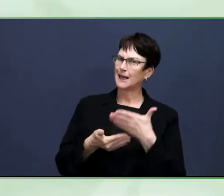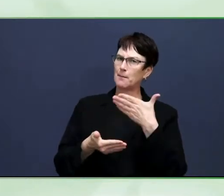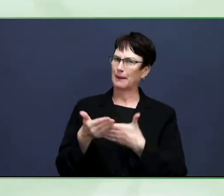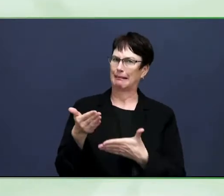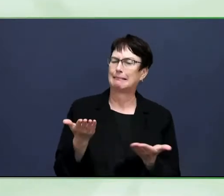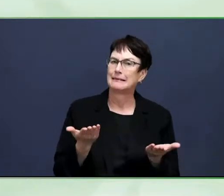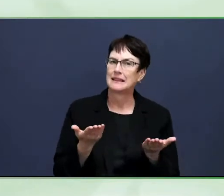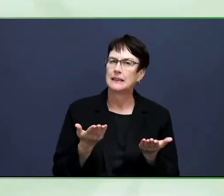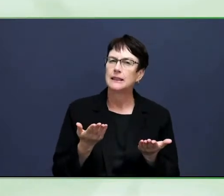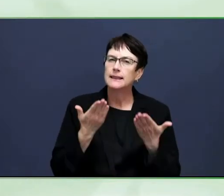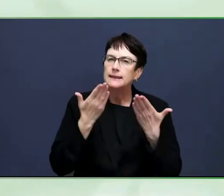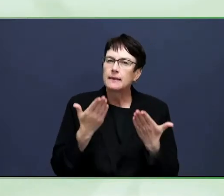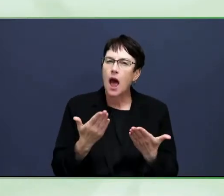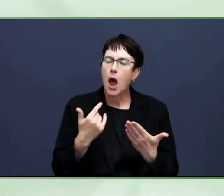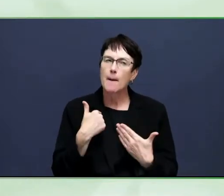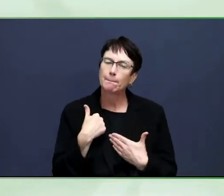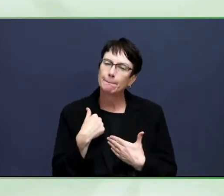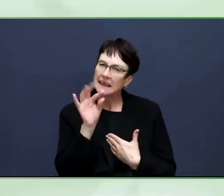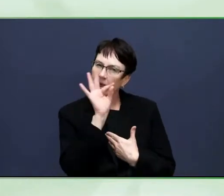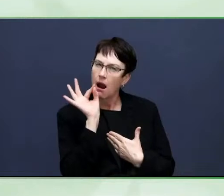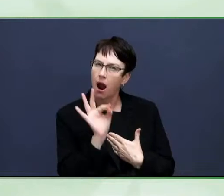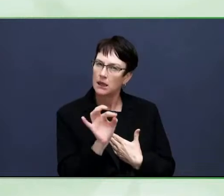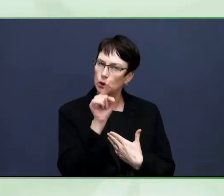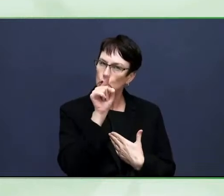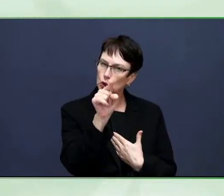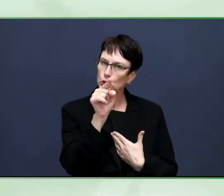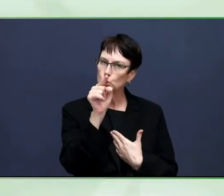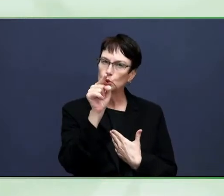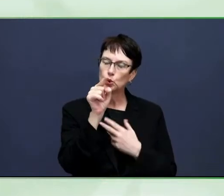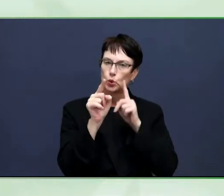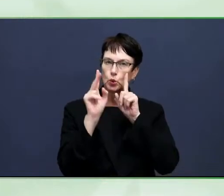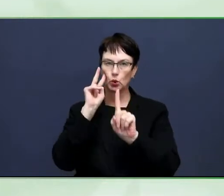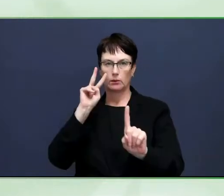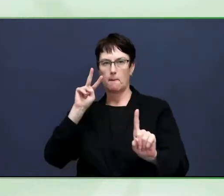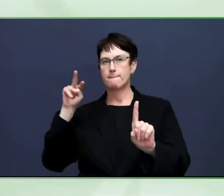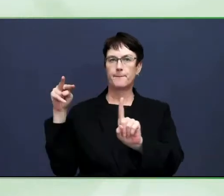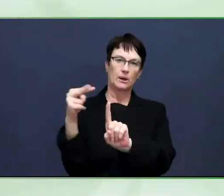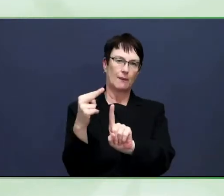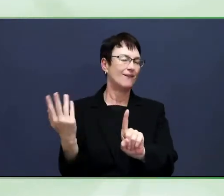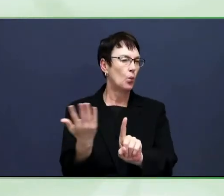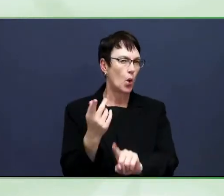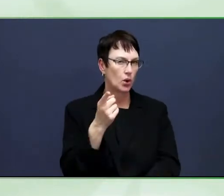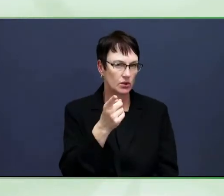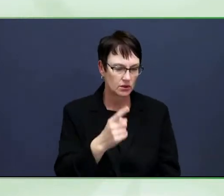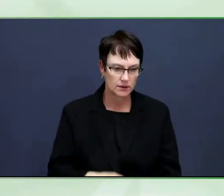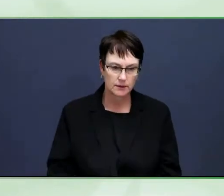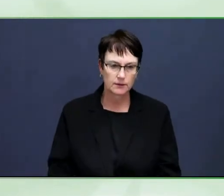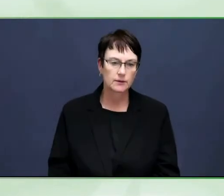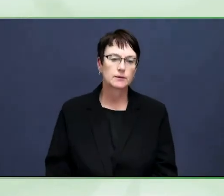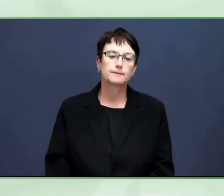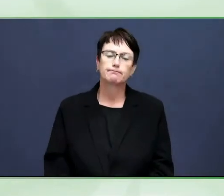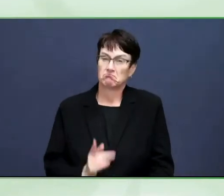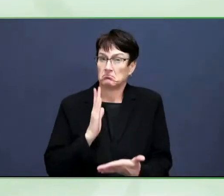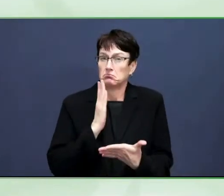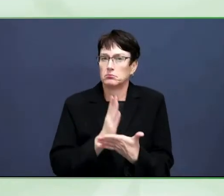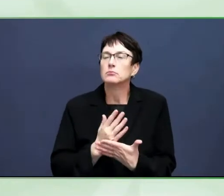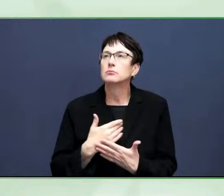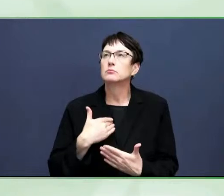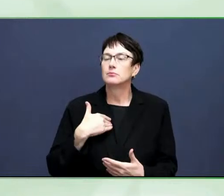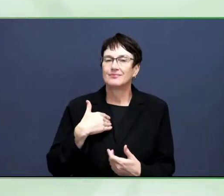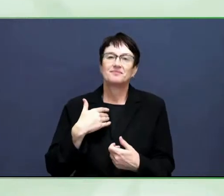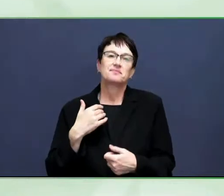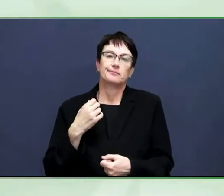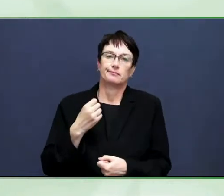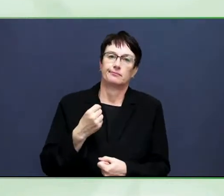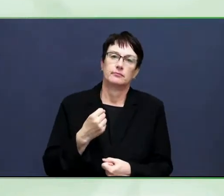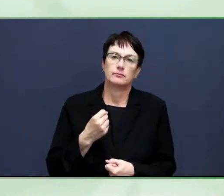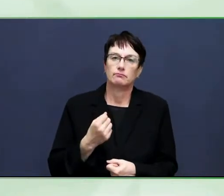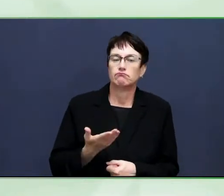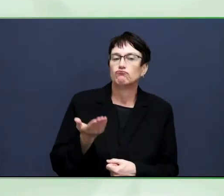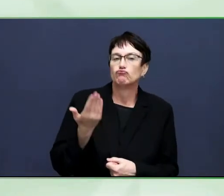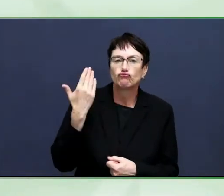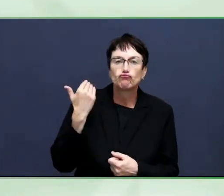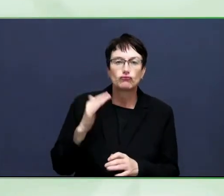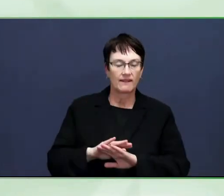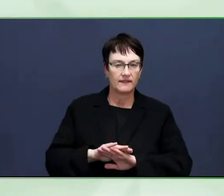I started a brand to collaborate with designers.